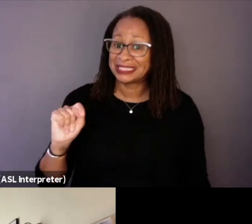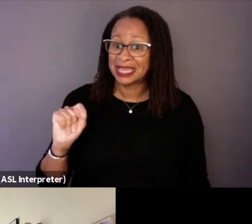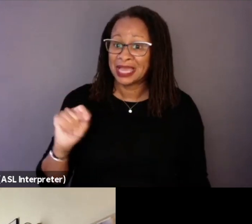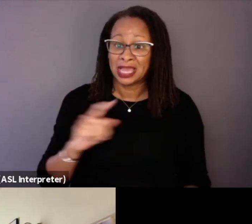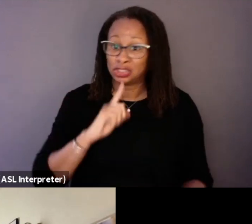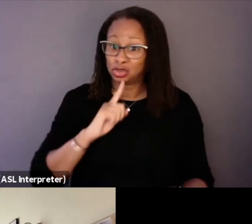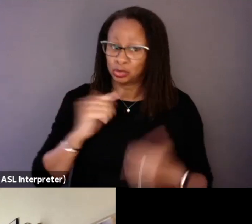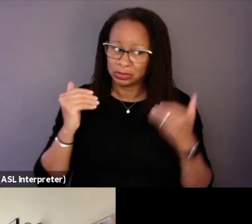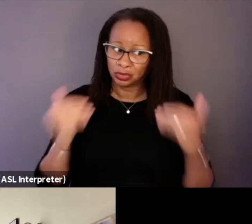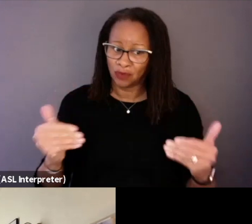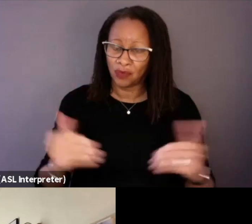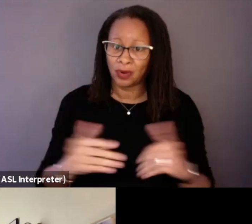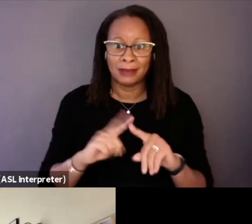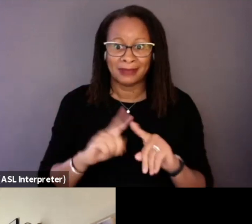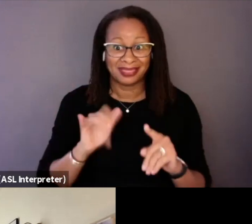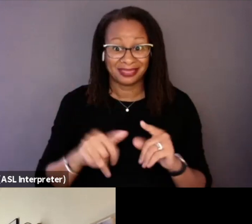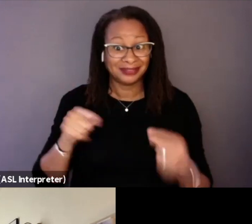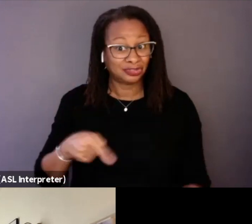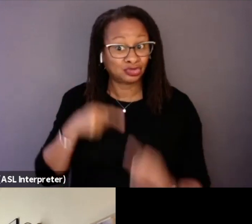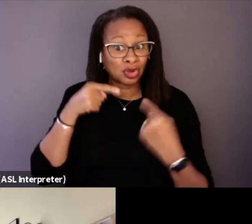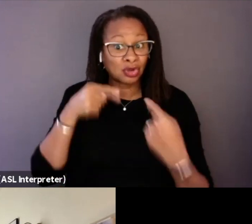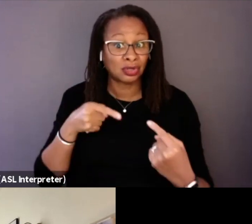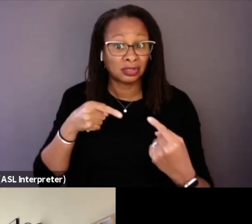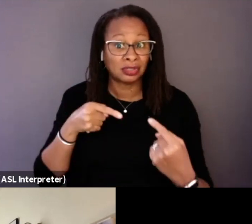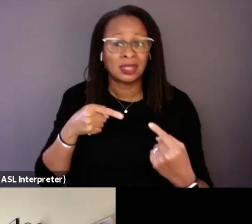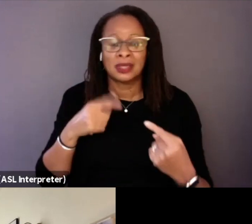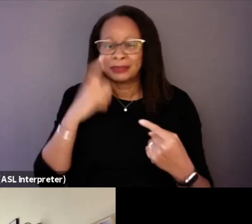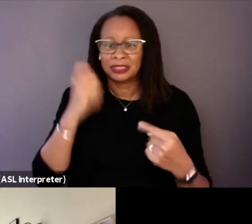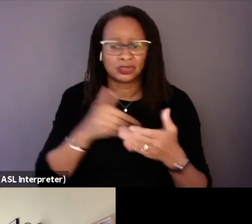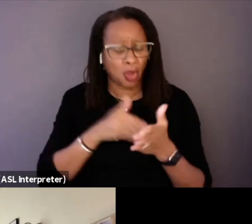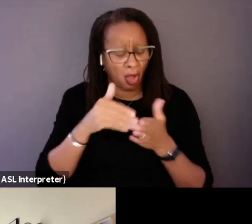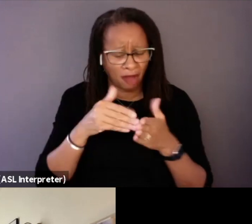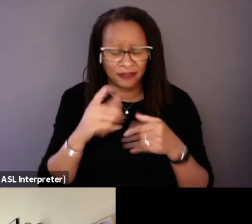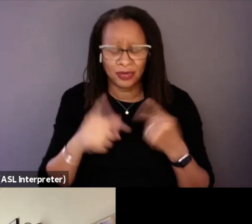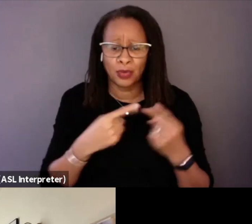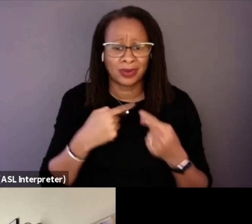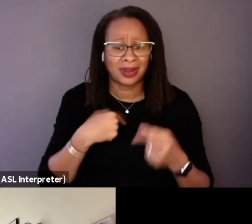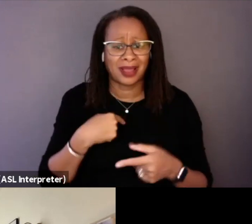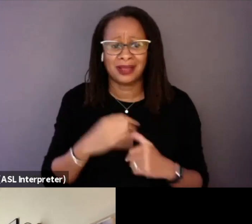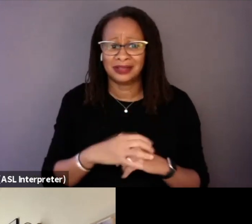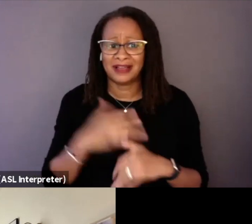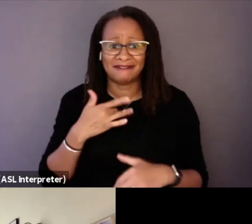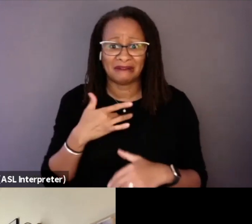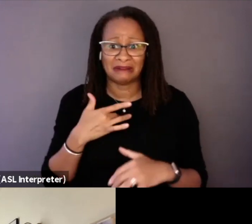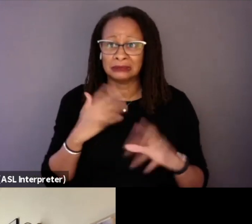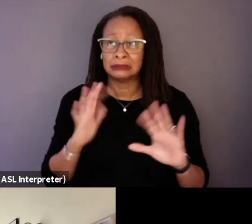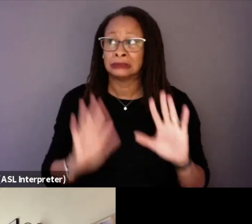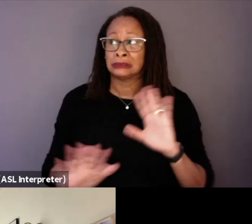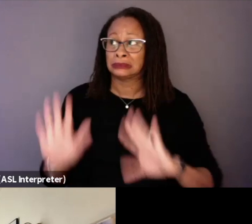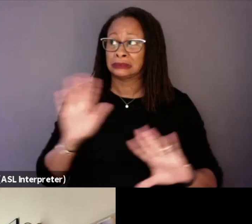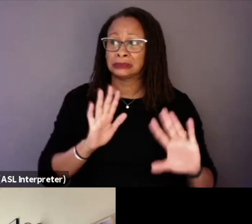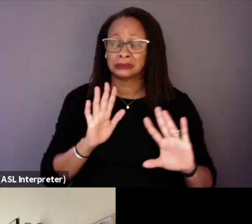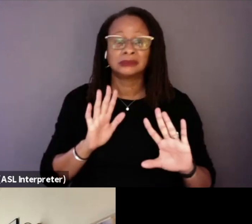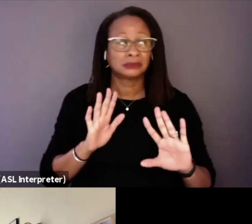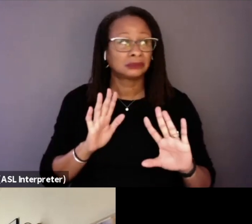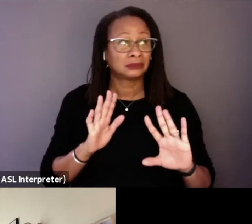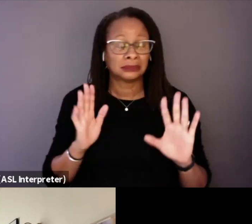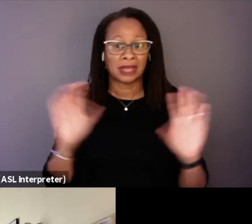because there's so many times when I really felt like my gosh, I don't---